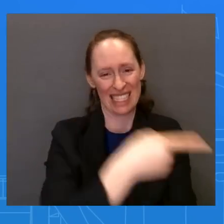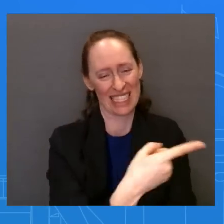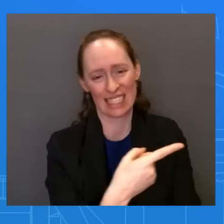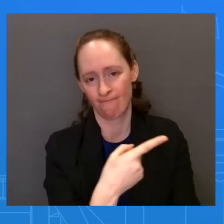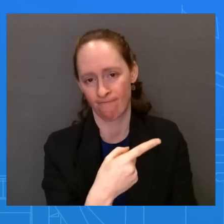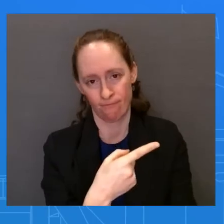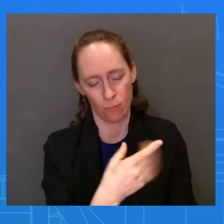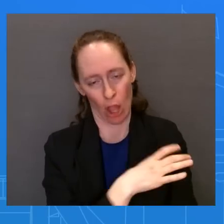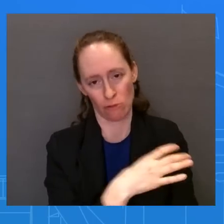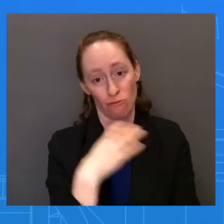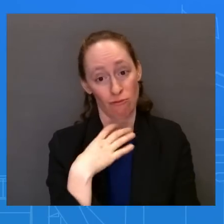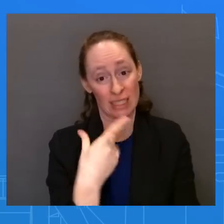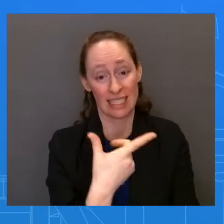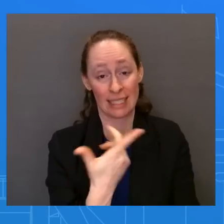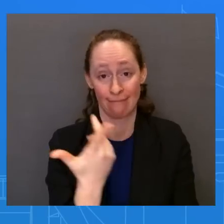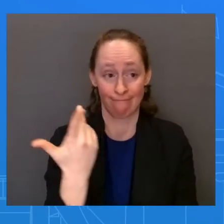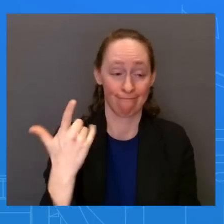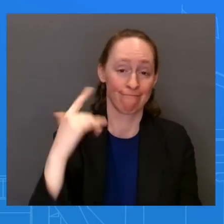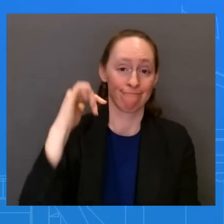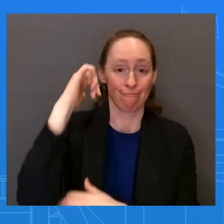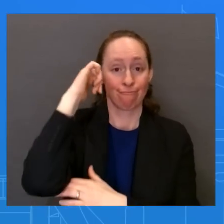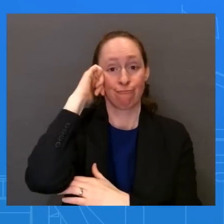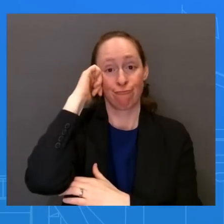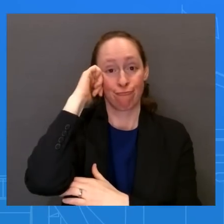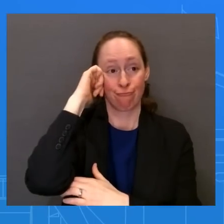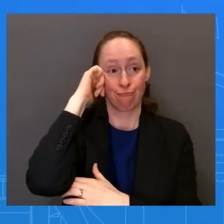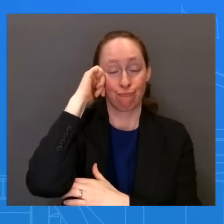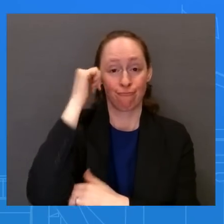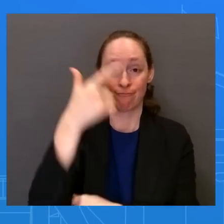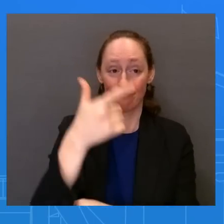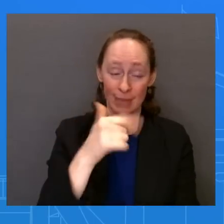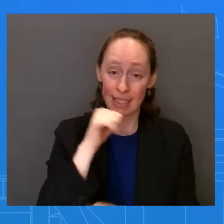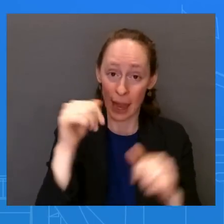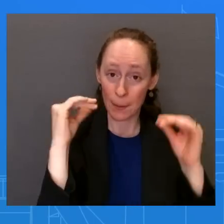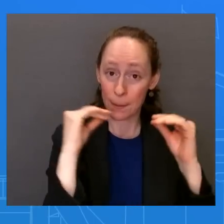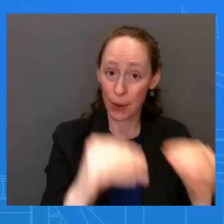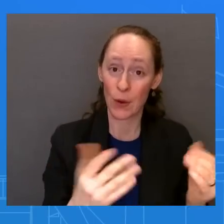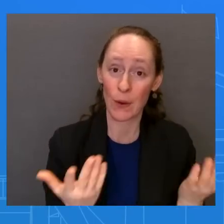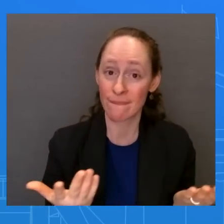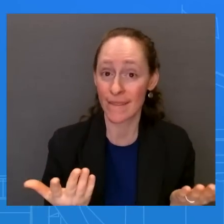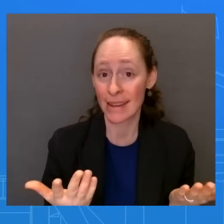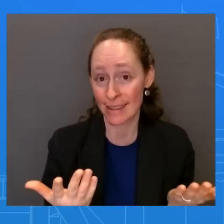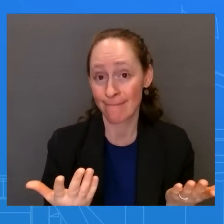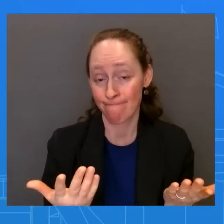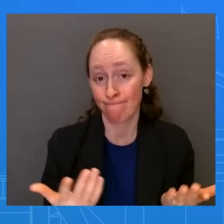as you have seen him do these past two years to deal -- to manage a mass migration event